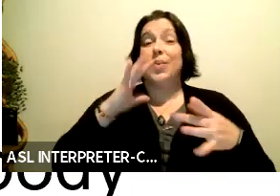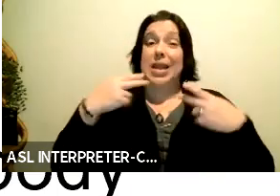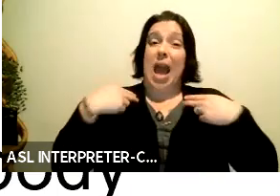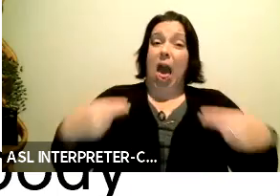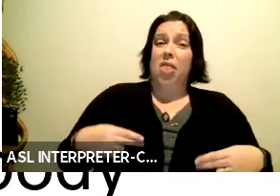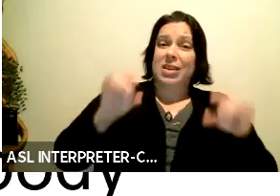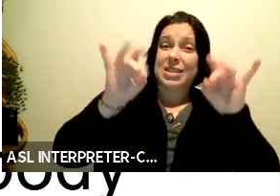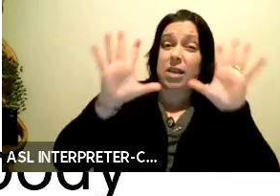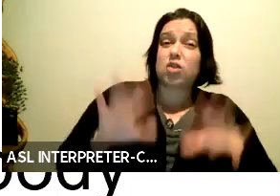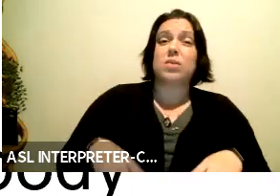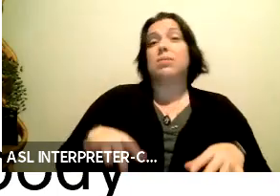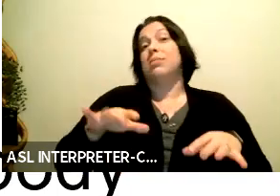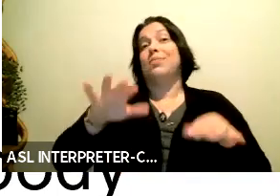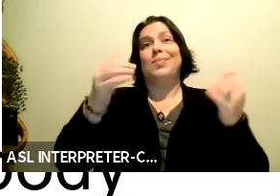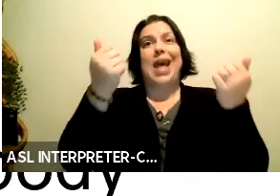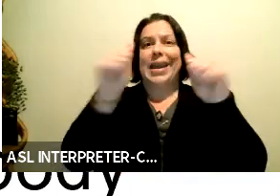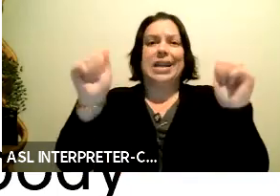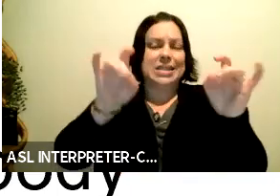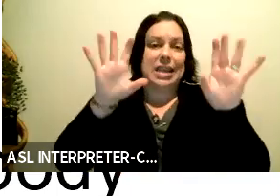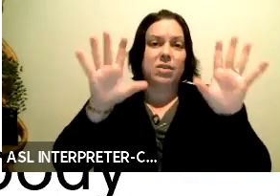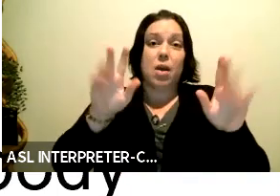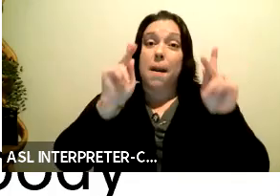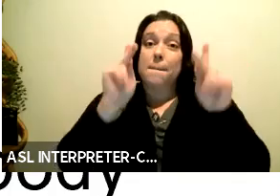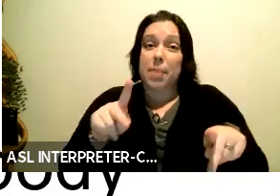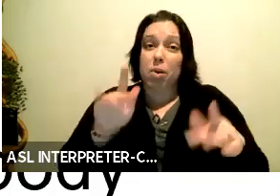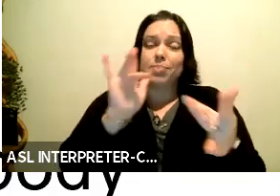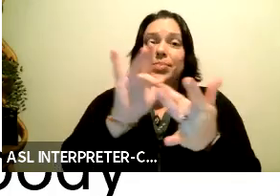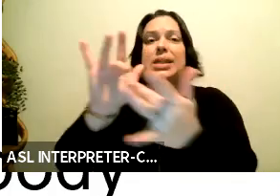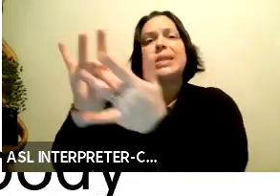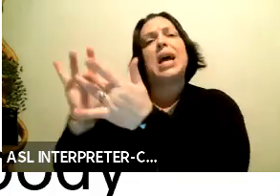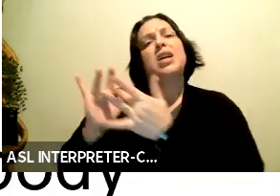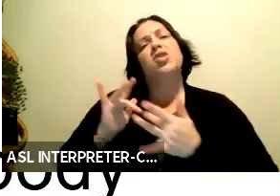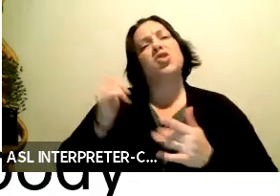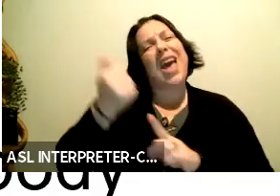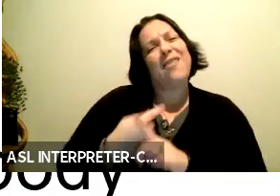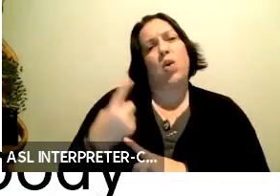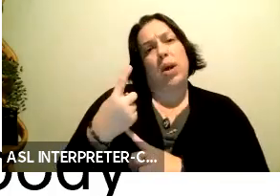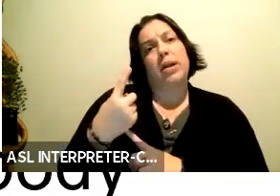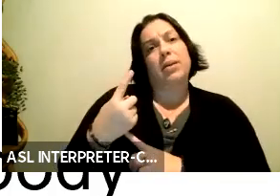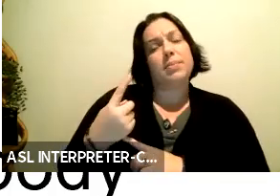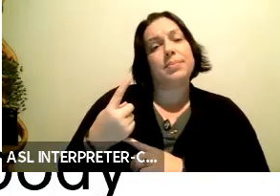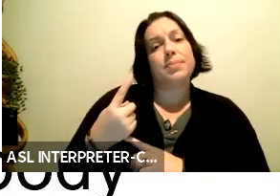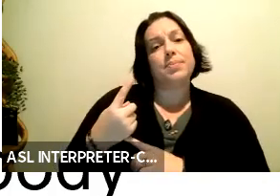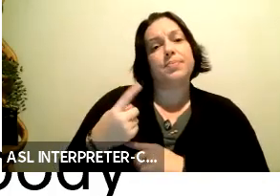people touch everything. Community members have to understand themselves as both, in this case,